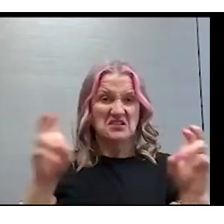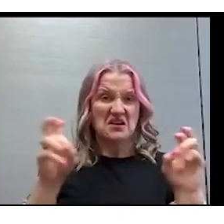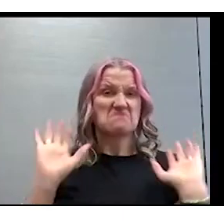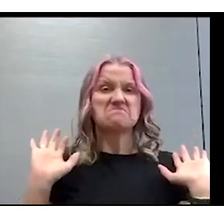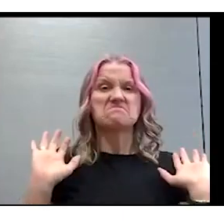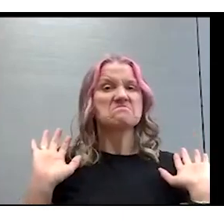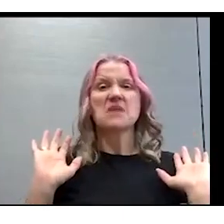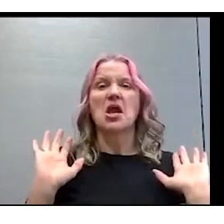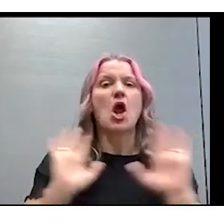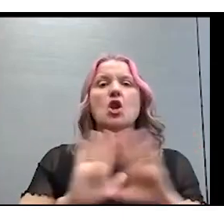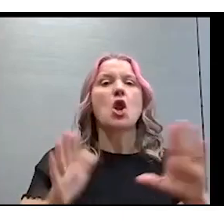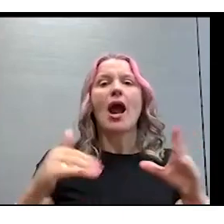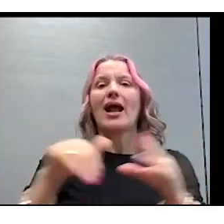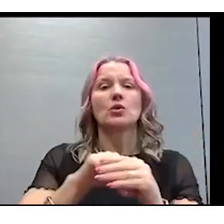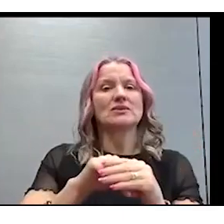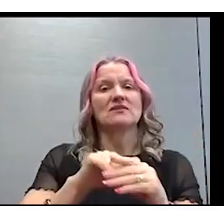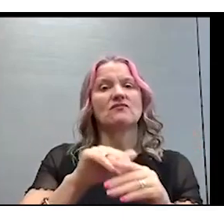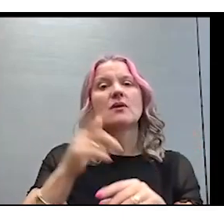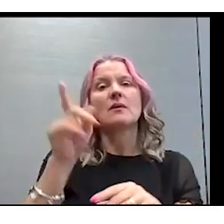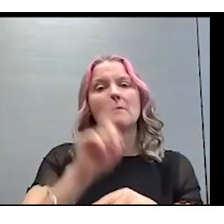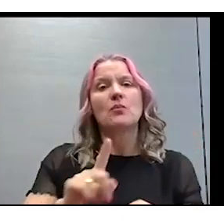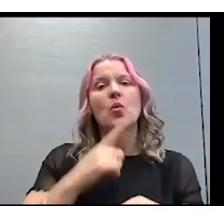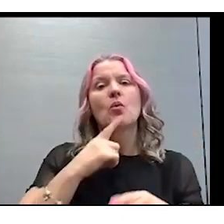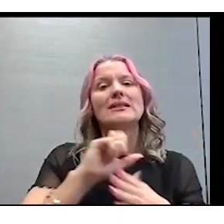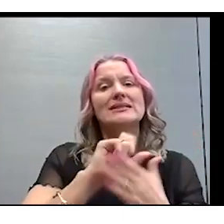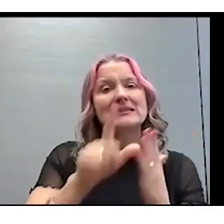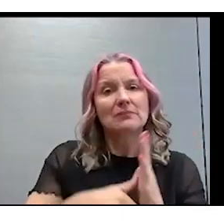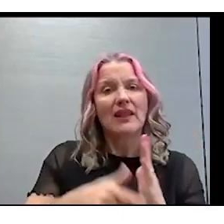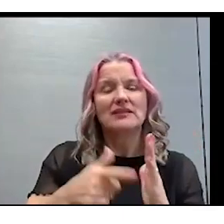inclusive of people with disabilities. So rephrase it in order to avoid that